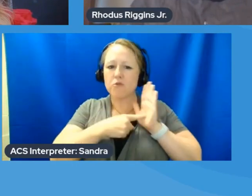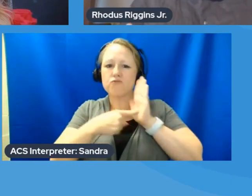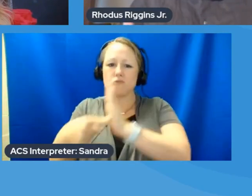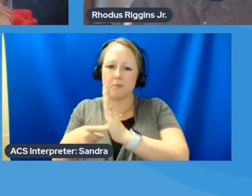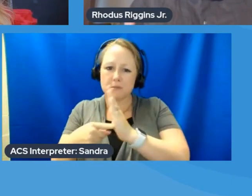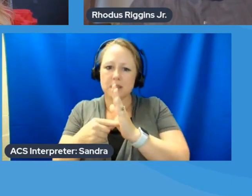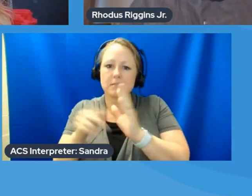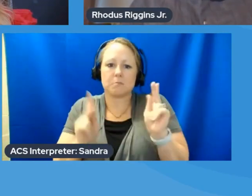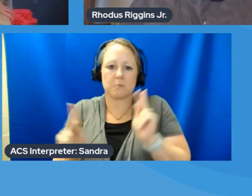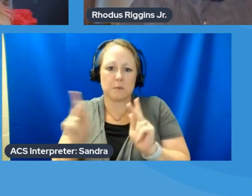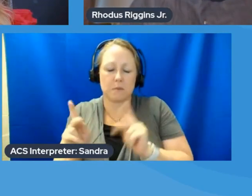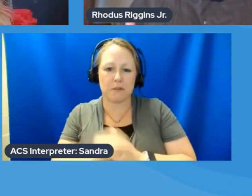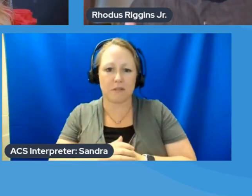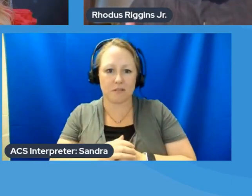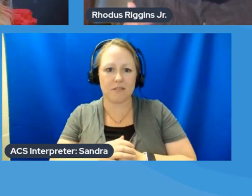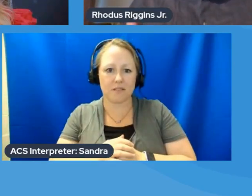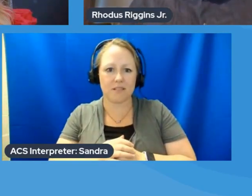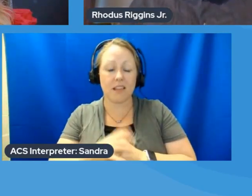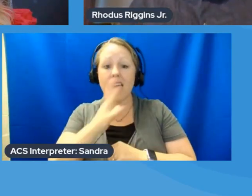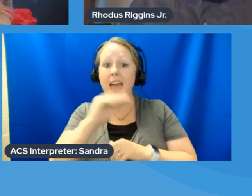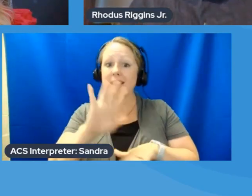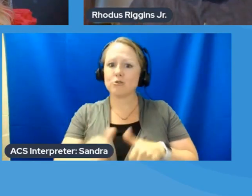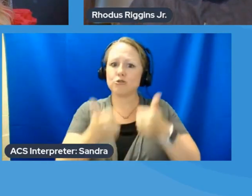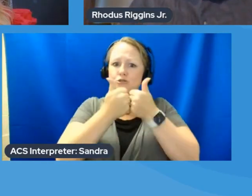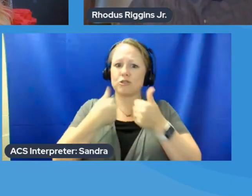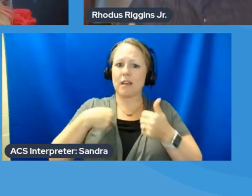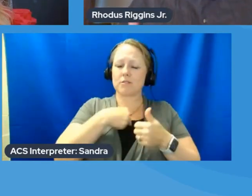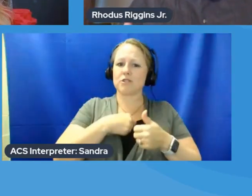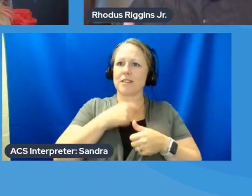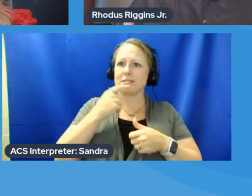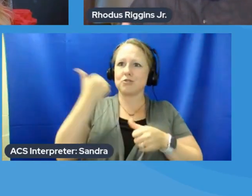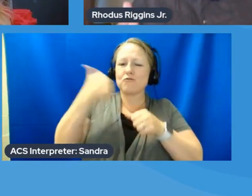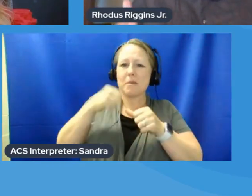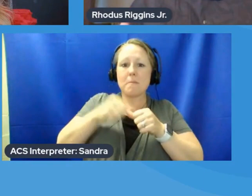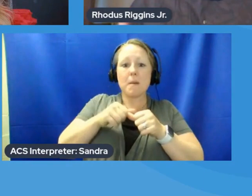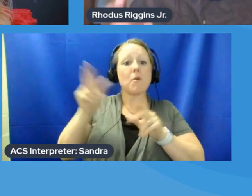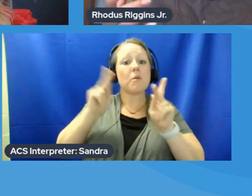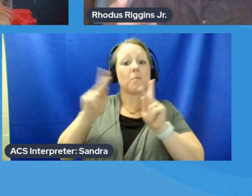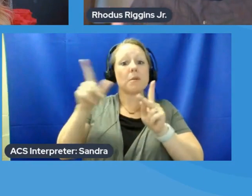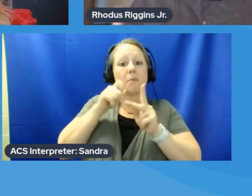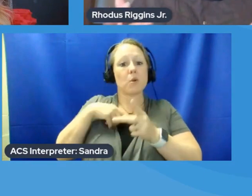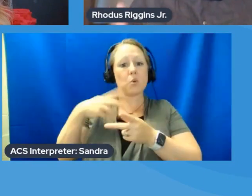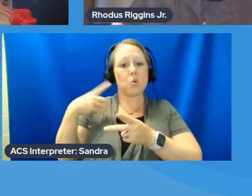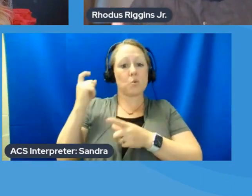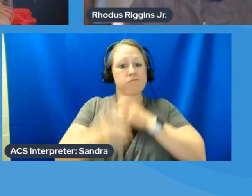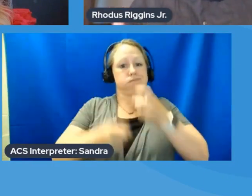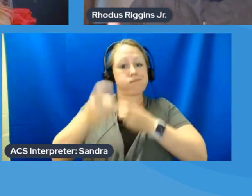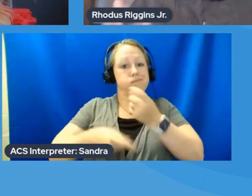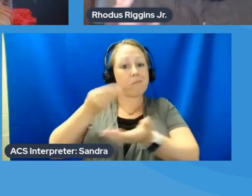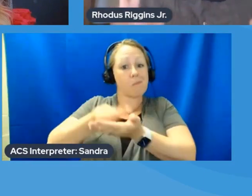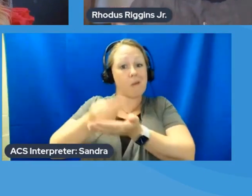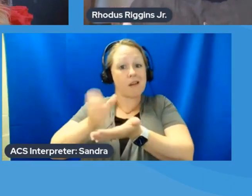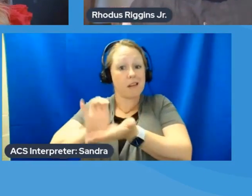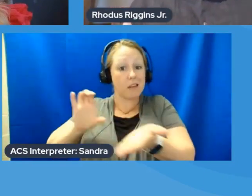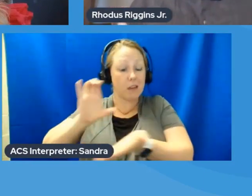even our funders are human beings. So how can we use our TA outcome and our data